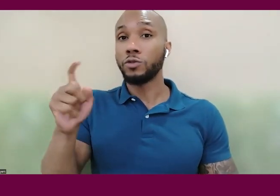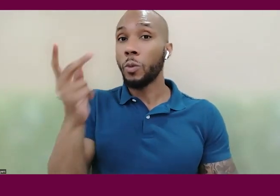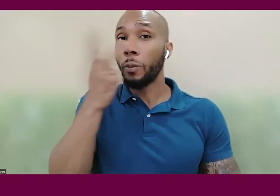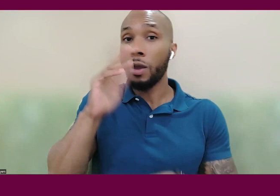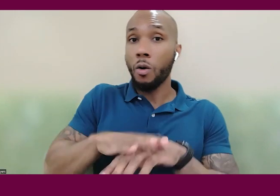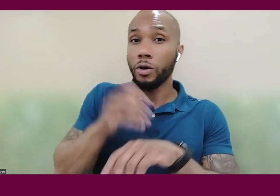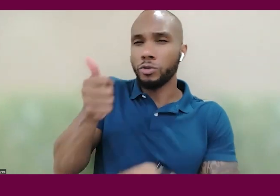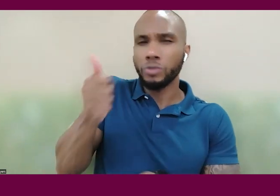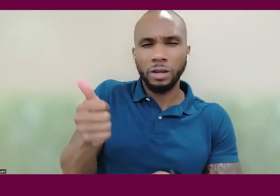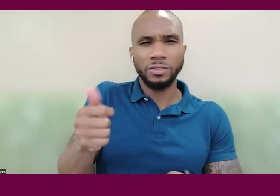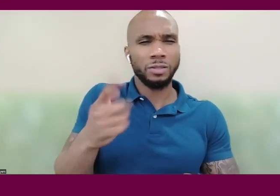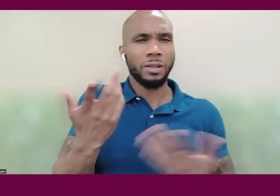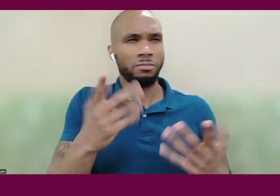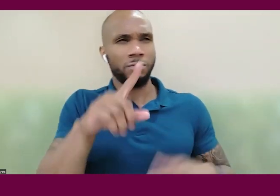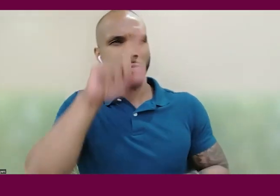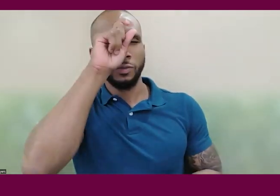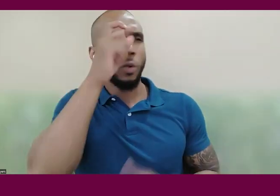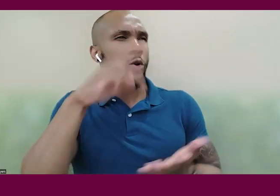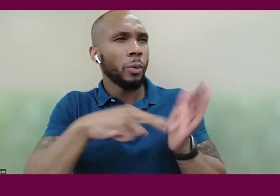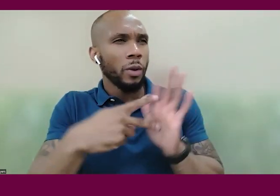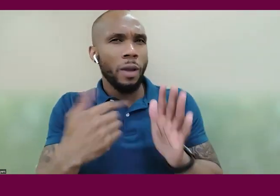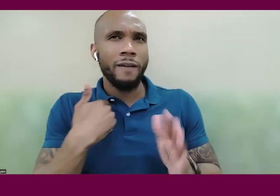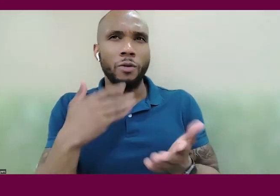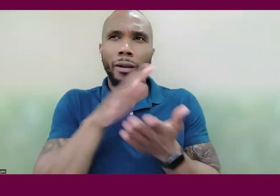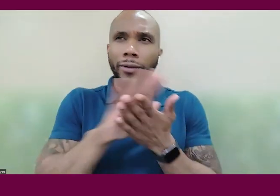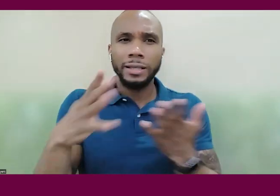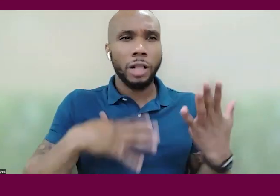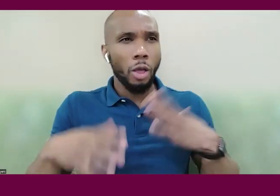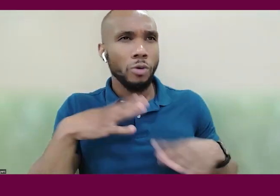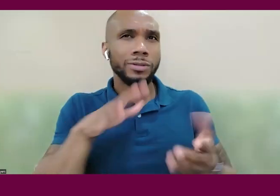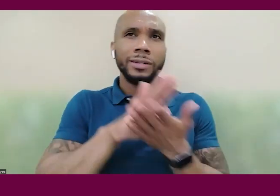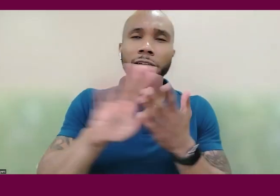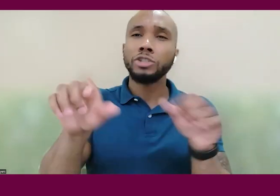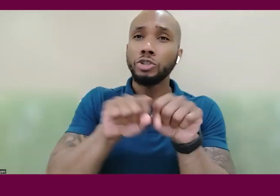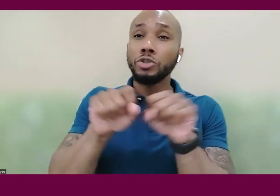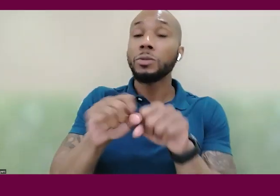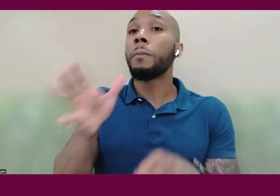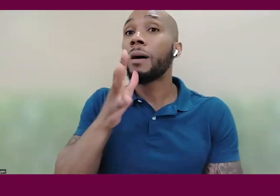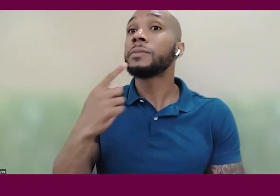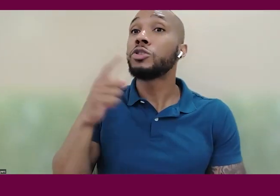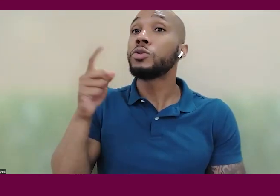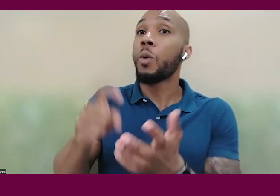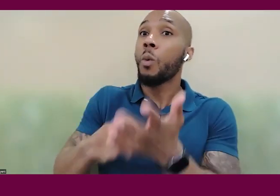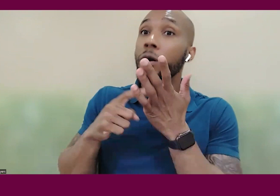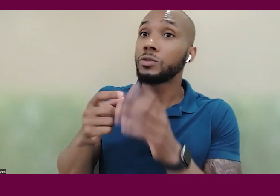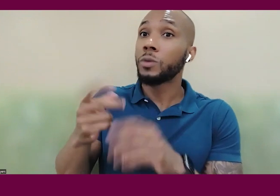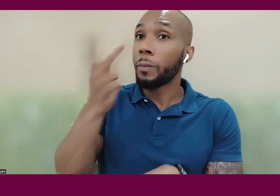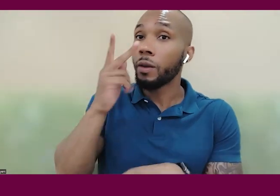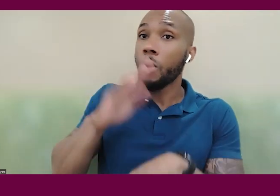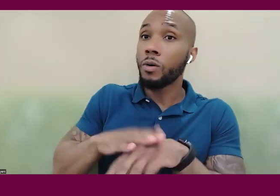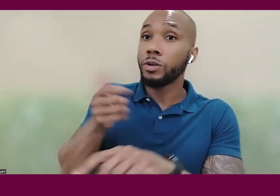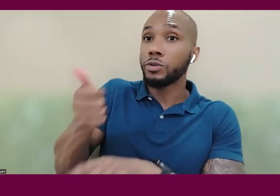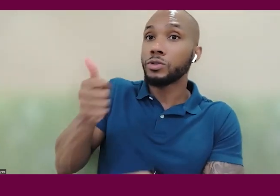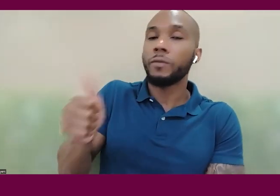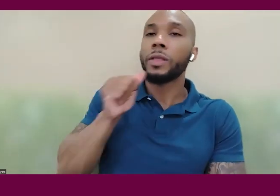He's like, "What are you talking about?" He's like, "We got on our nice clothes and our nice shoes." She said, "You're going to have to pee on yourselves or else they're not going to see